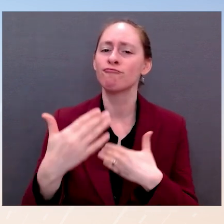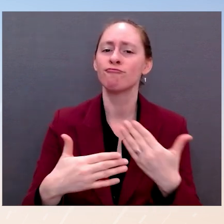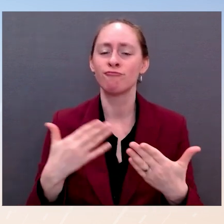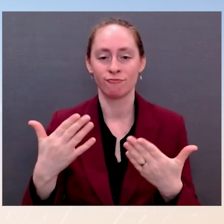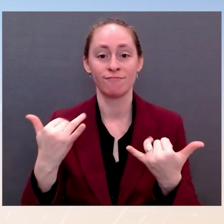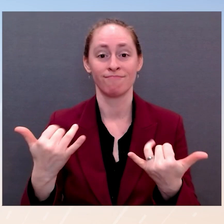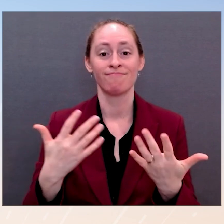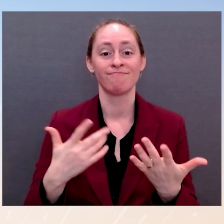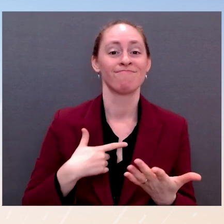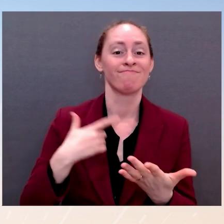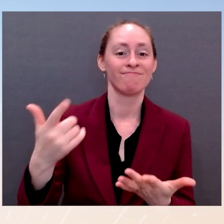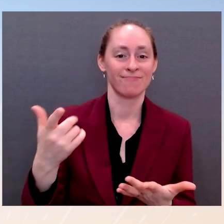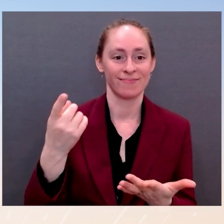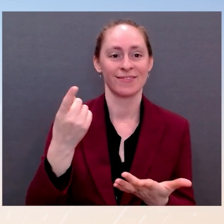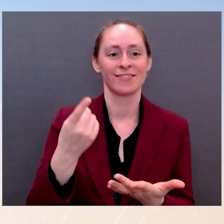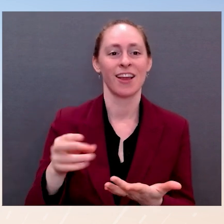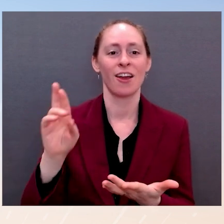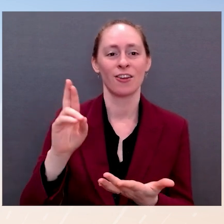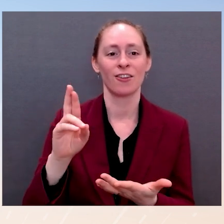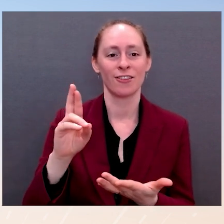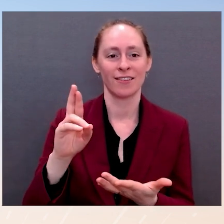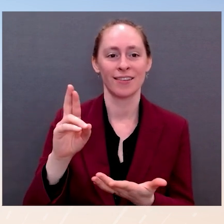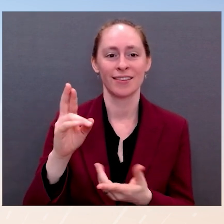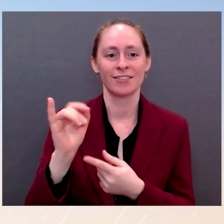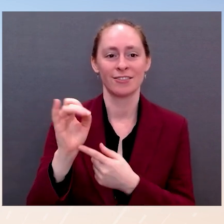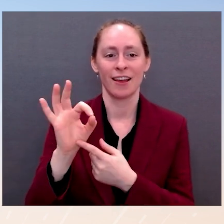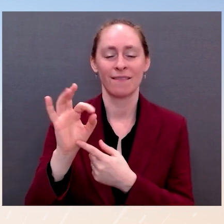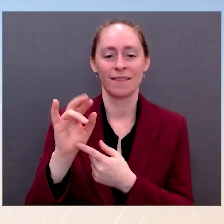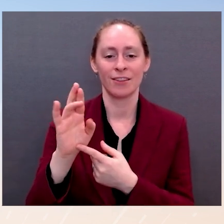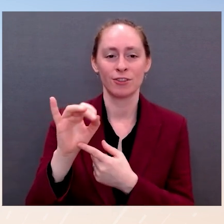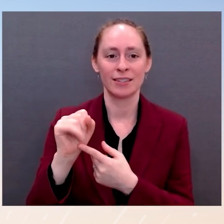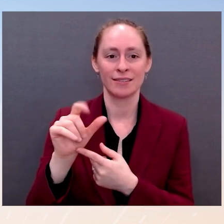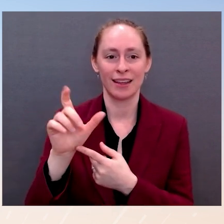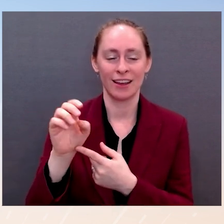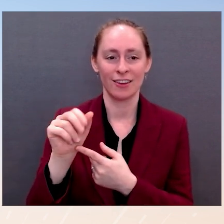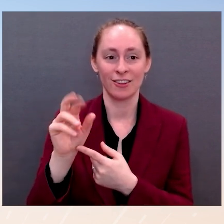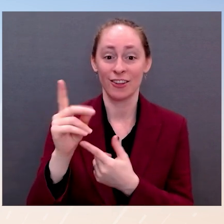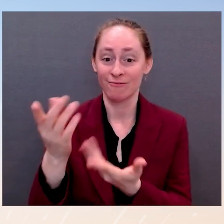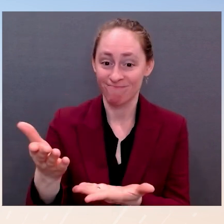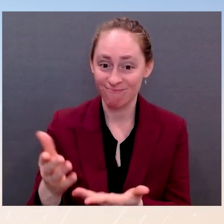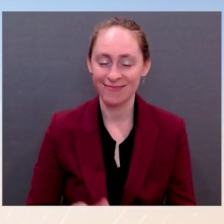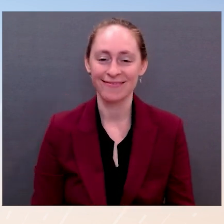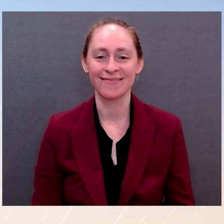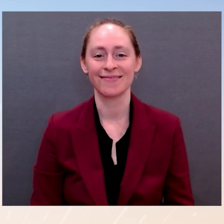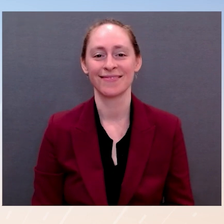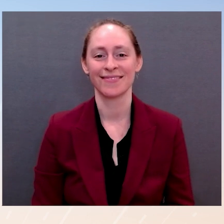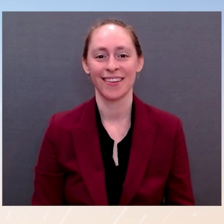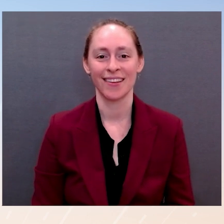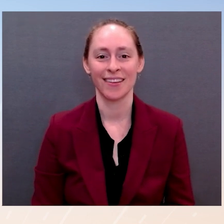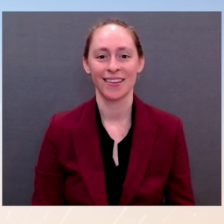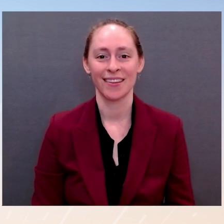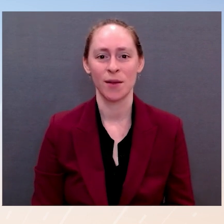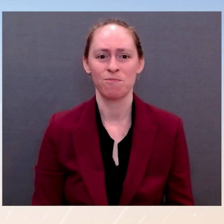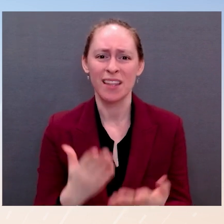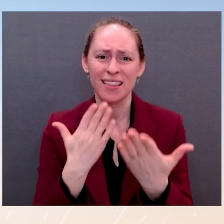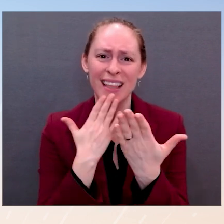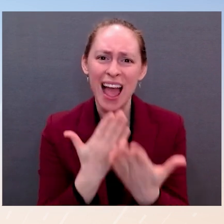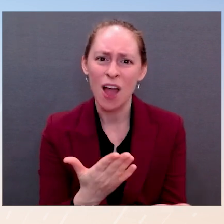Dr. Jefferies Leonard: Thank you so much, Ms. Hill. So you've given us a lot of things to think about.